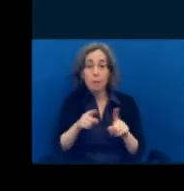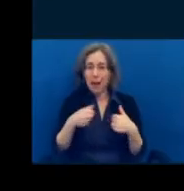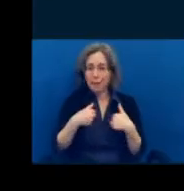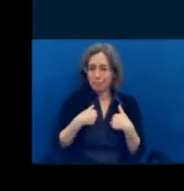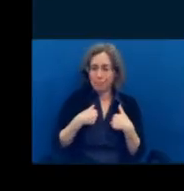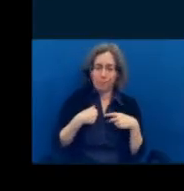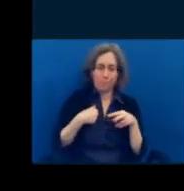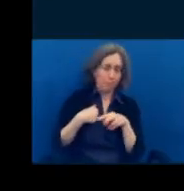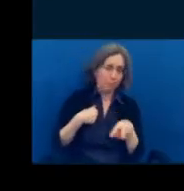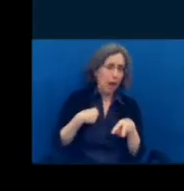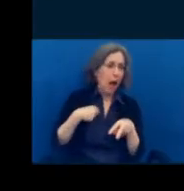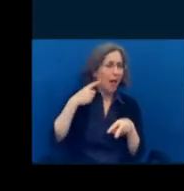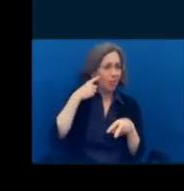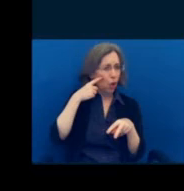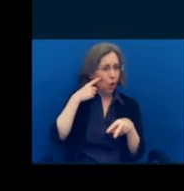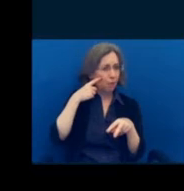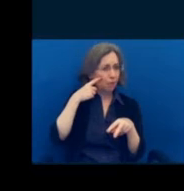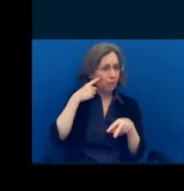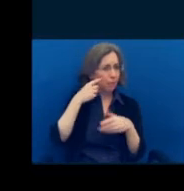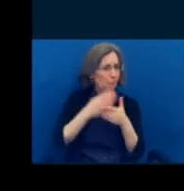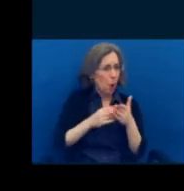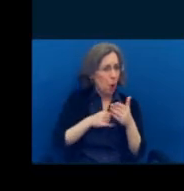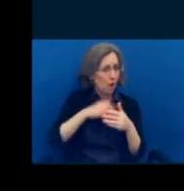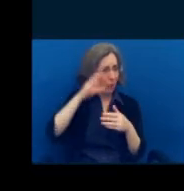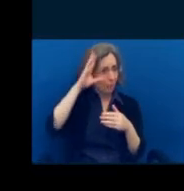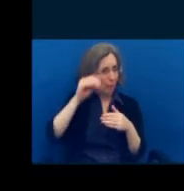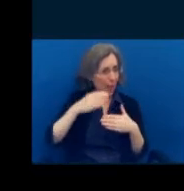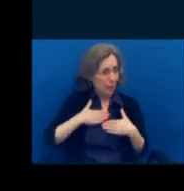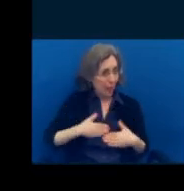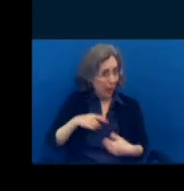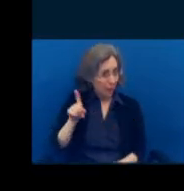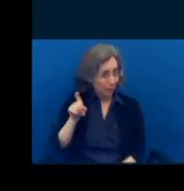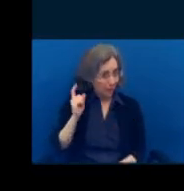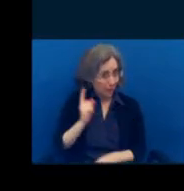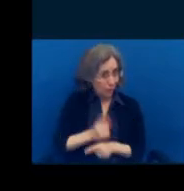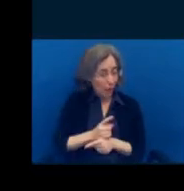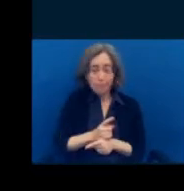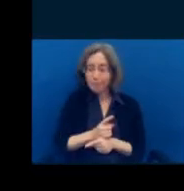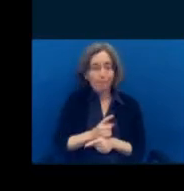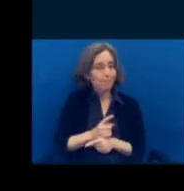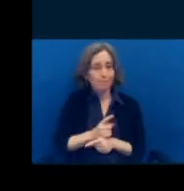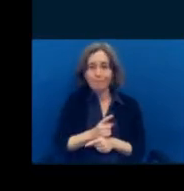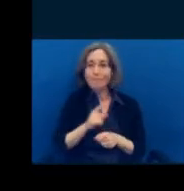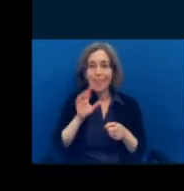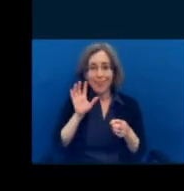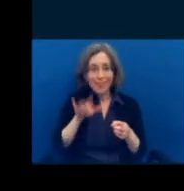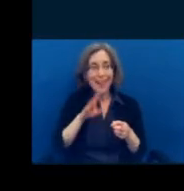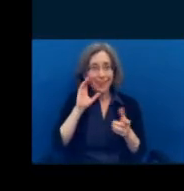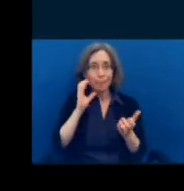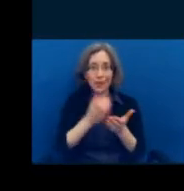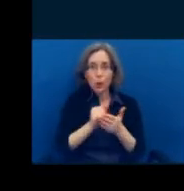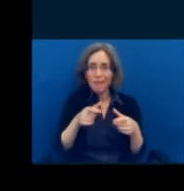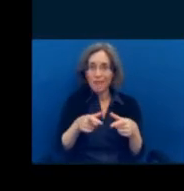WAS PART OF THE MALE ANATOMY BUT THIS ISA AN ILLUSTRATION OF A VARMIS GUIN AWHILE THERE ARE